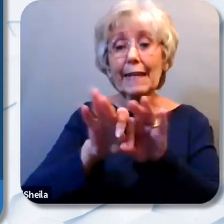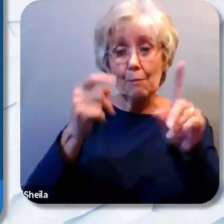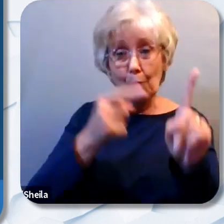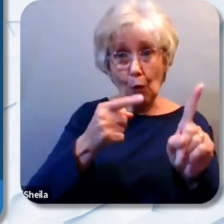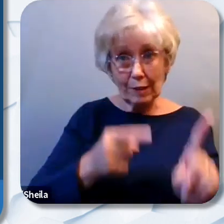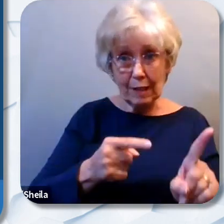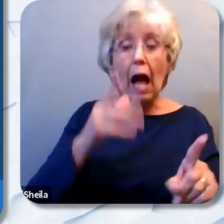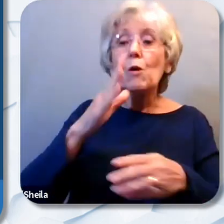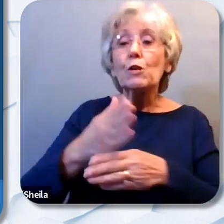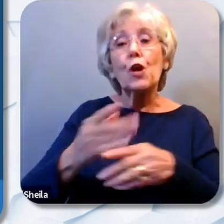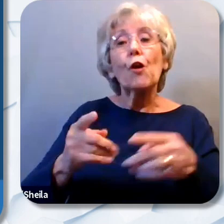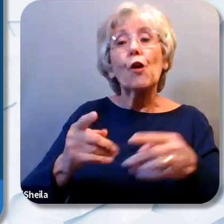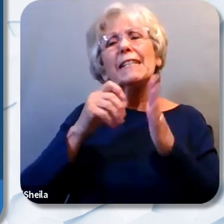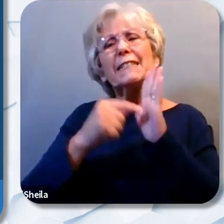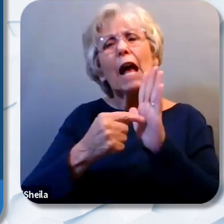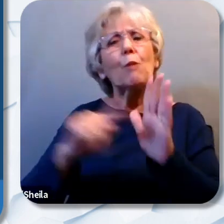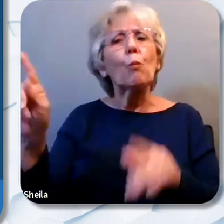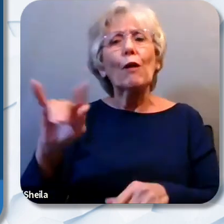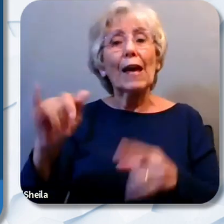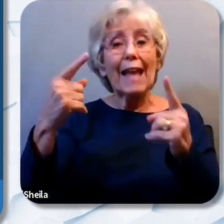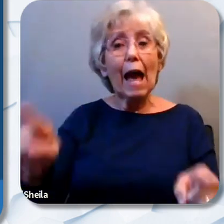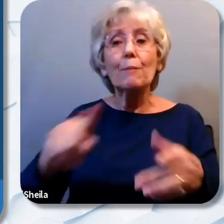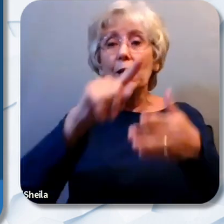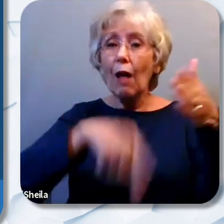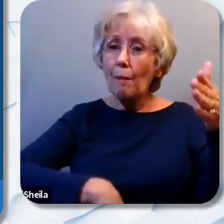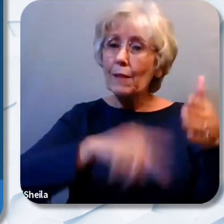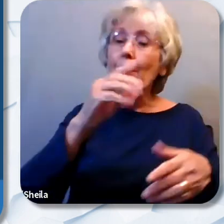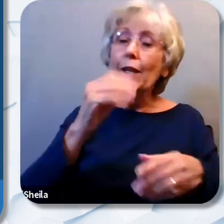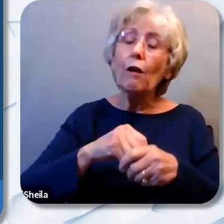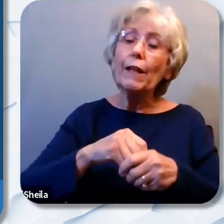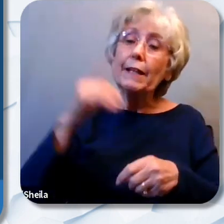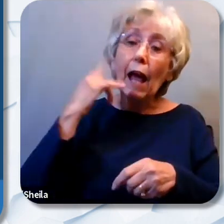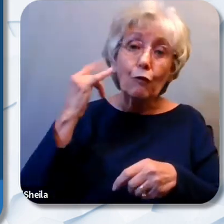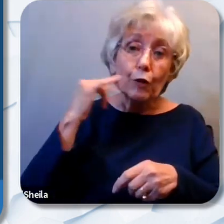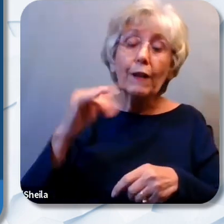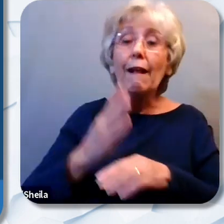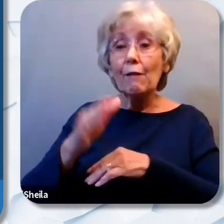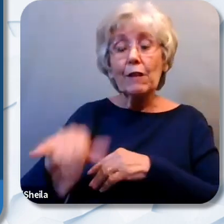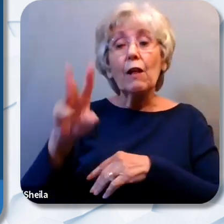example of where it's happening across California. And then, after this webinar by email will share